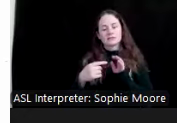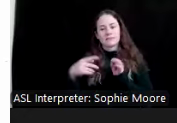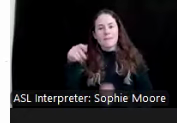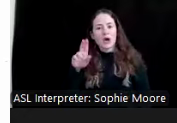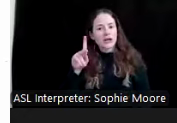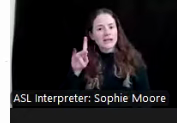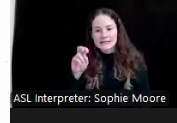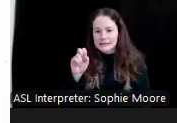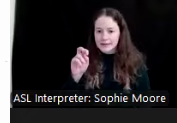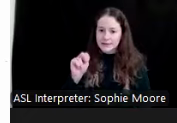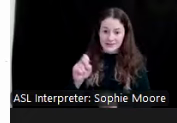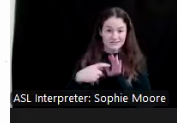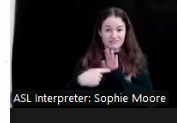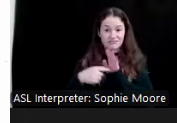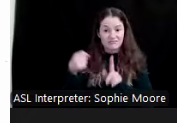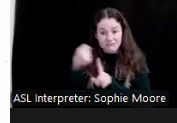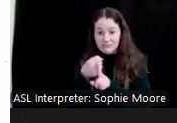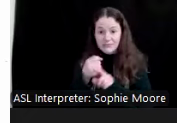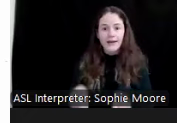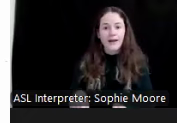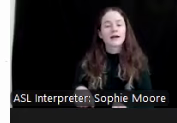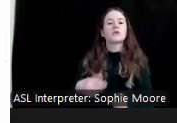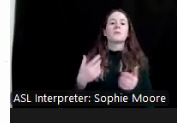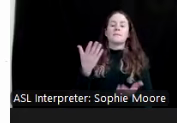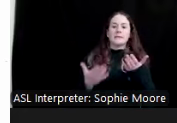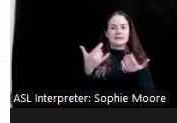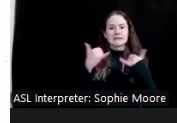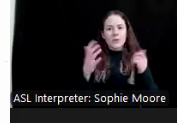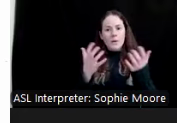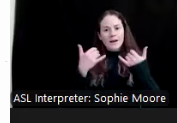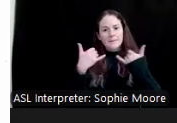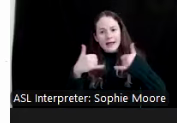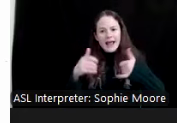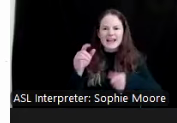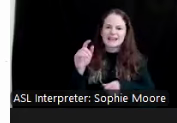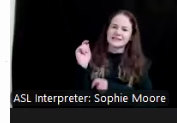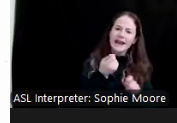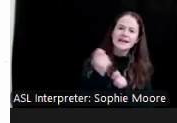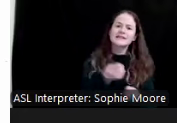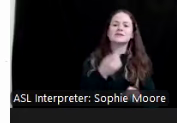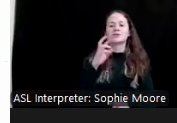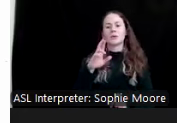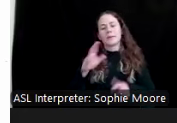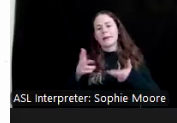things they had done. So, we just had to change the rules of the game a little bit. My premise all along my career as a